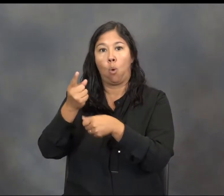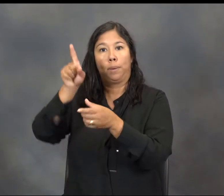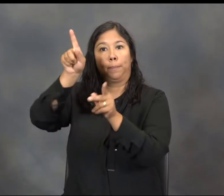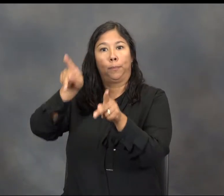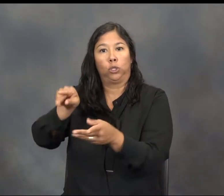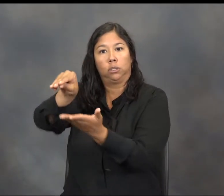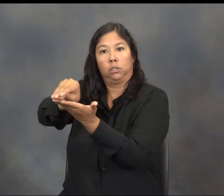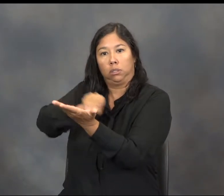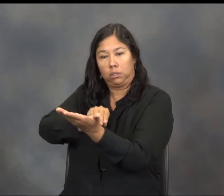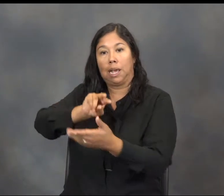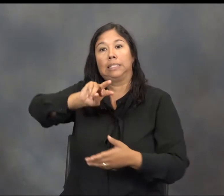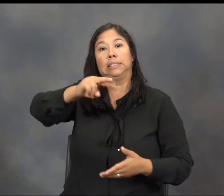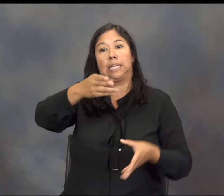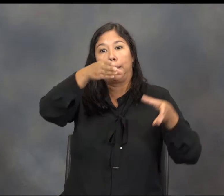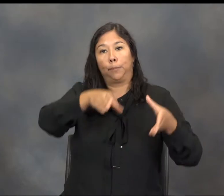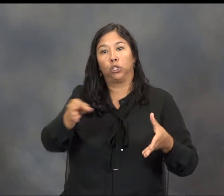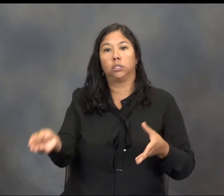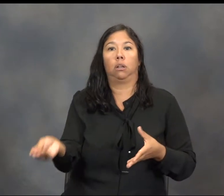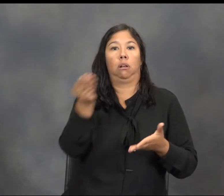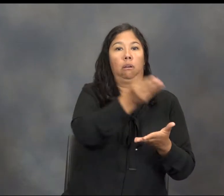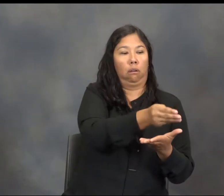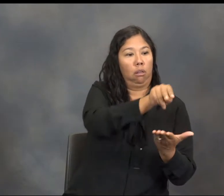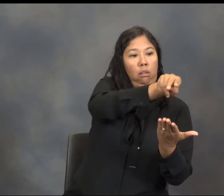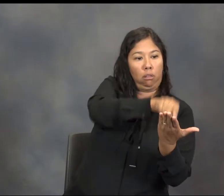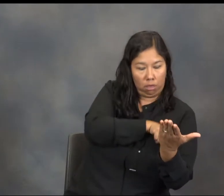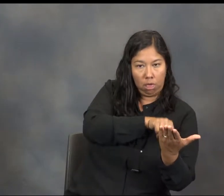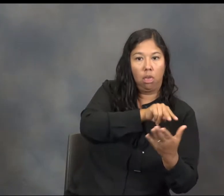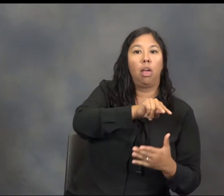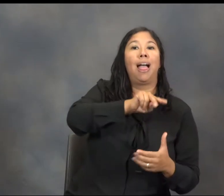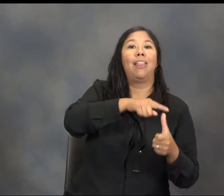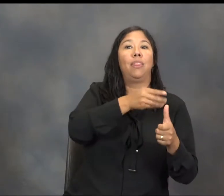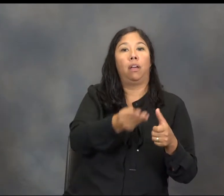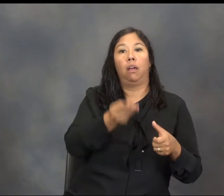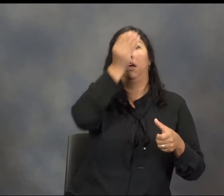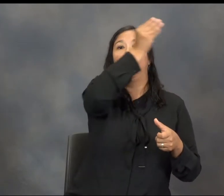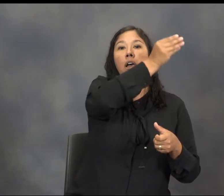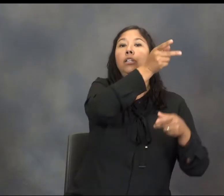And then overseen, supervised, by myself